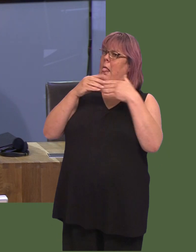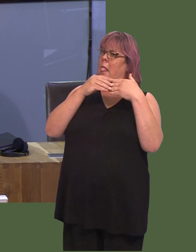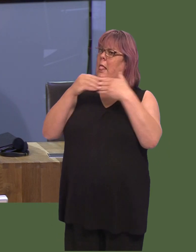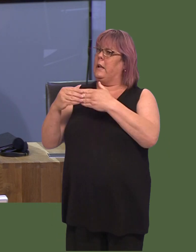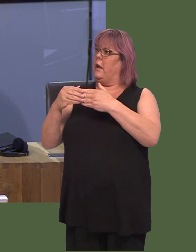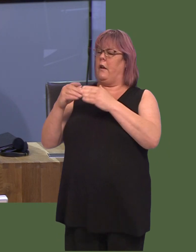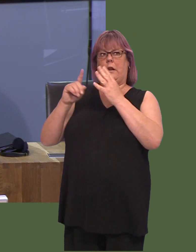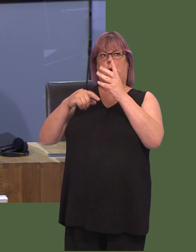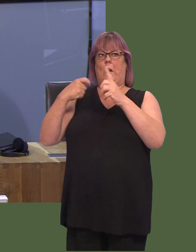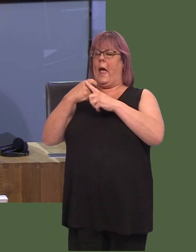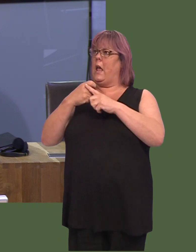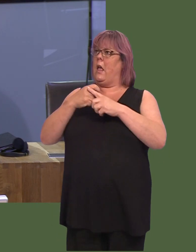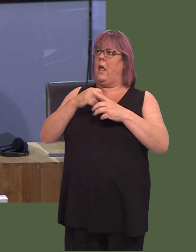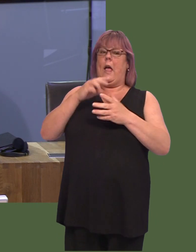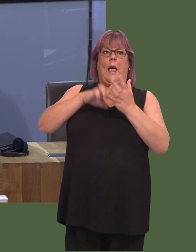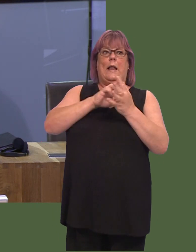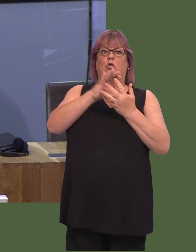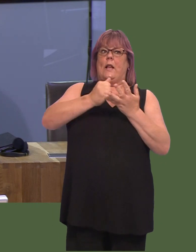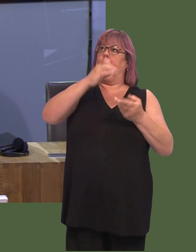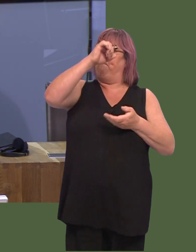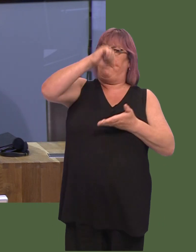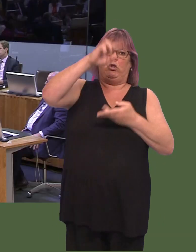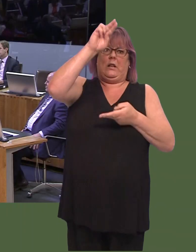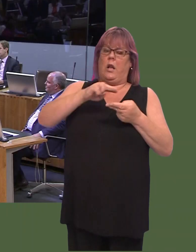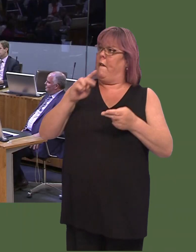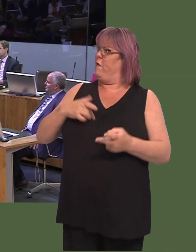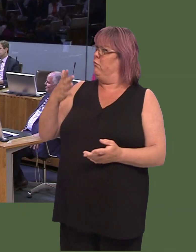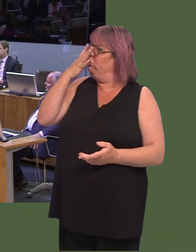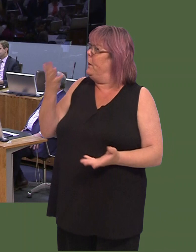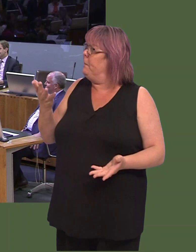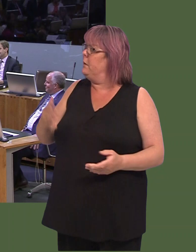leader of a UK nation to have ever cut an NHS budget?